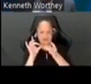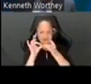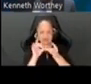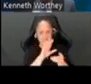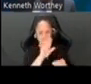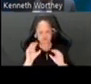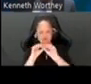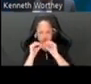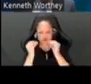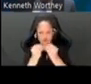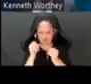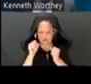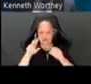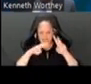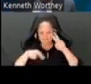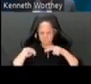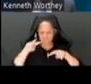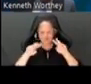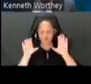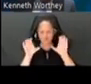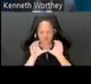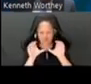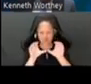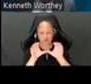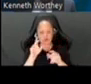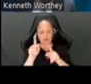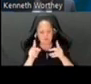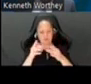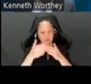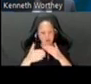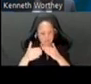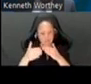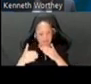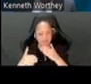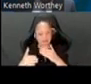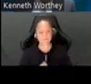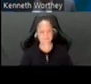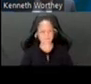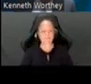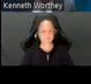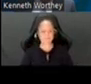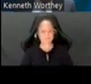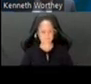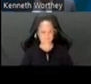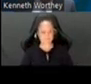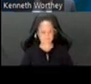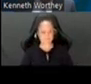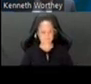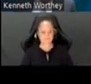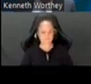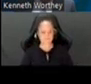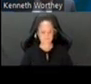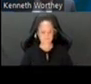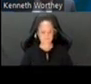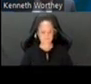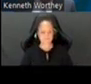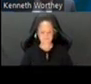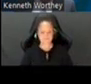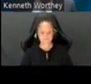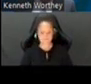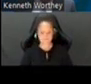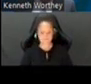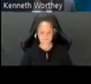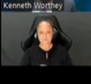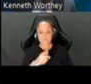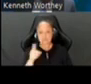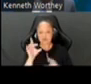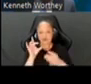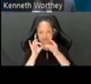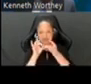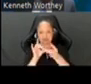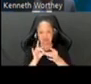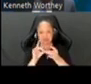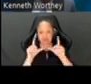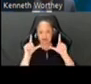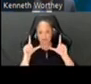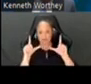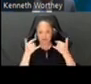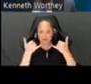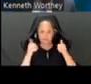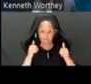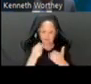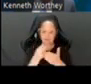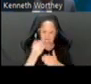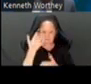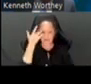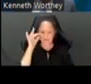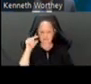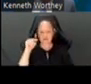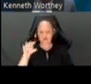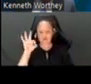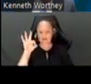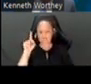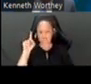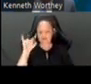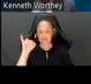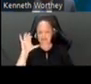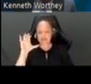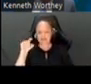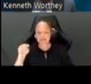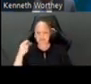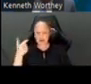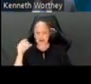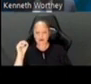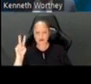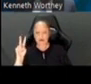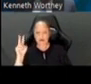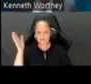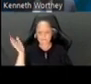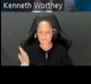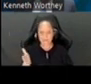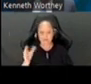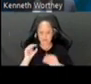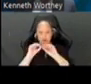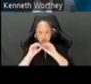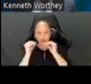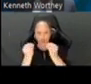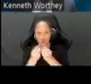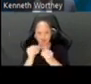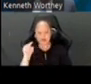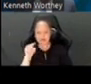and view the certificates that they've completed. There's a link on the screen playmoneysmart.FDIC.gov/organization-apply.